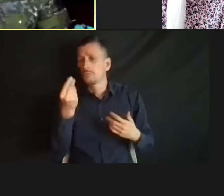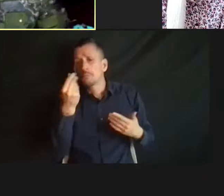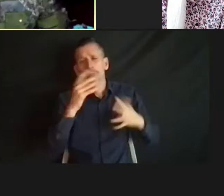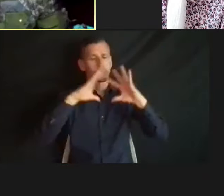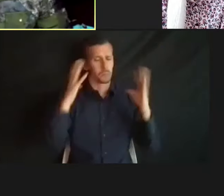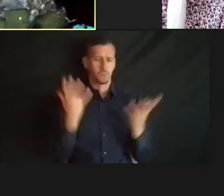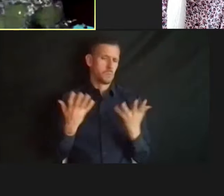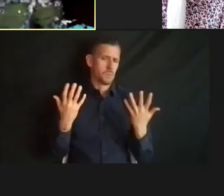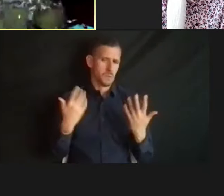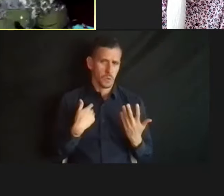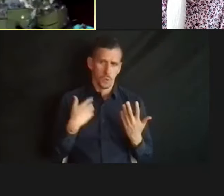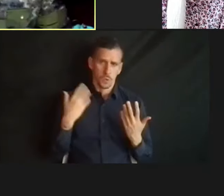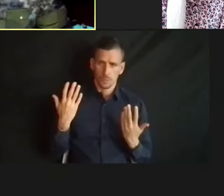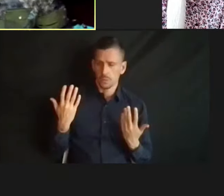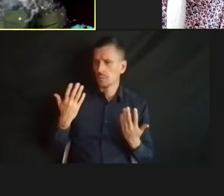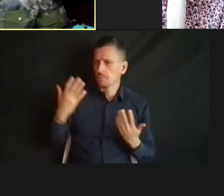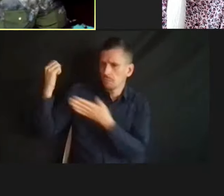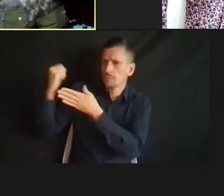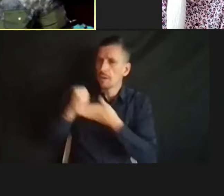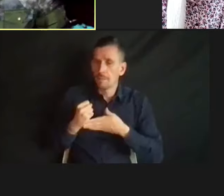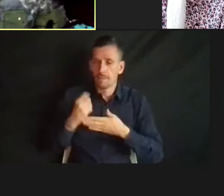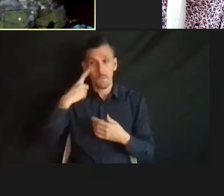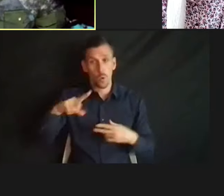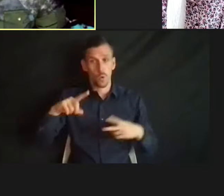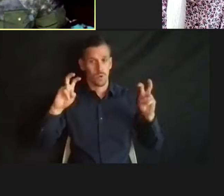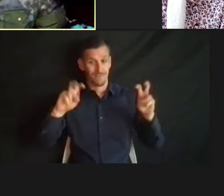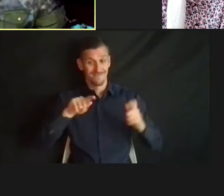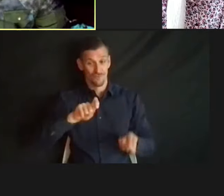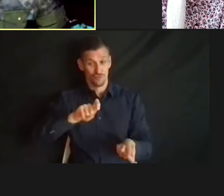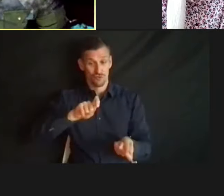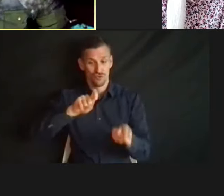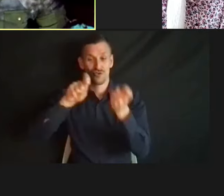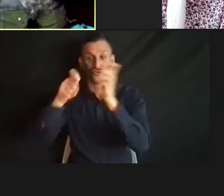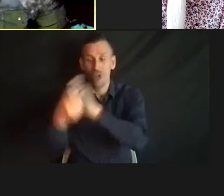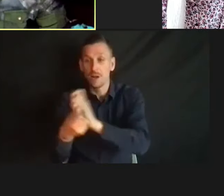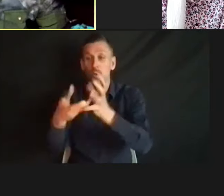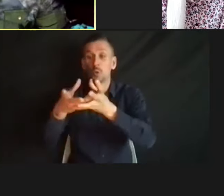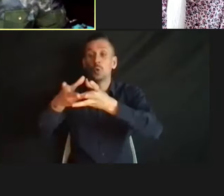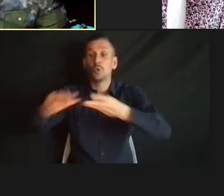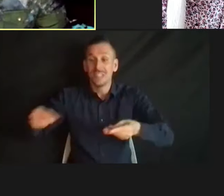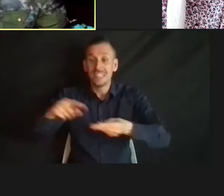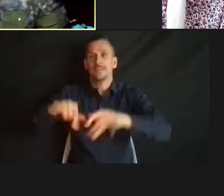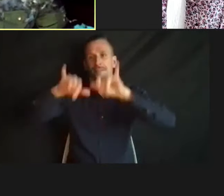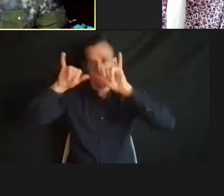So, this is why I founded an organization called The Leads, to be able to teach the community that